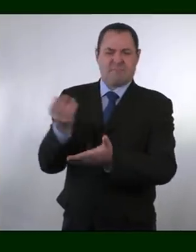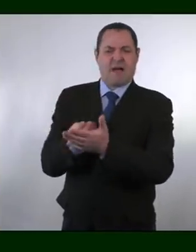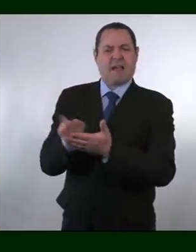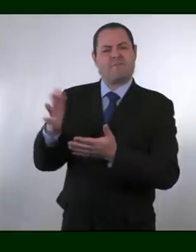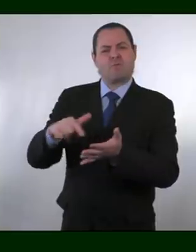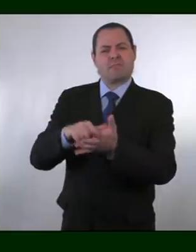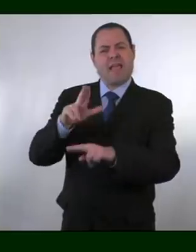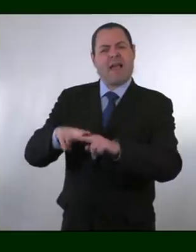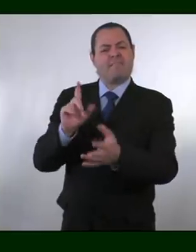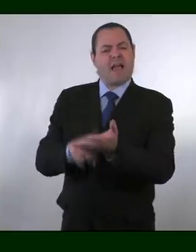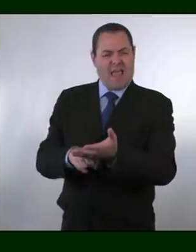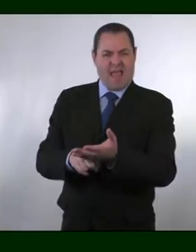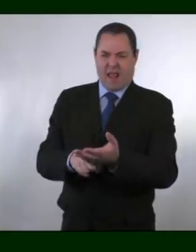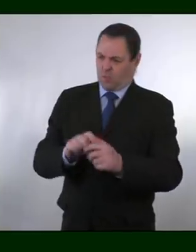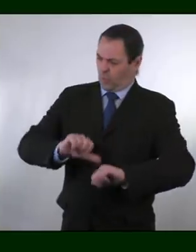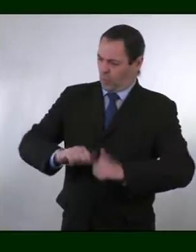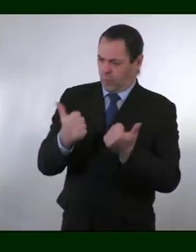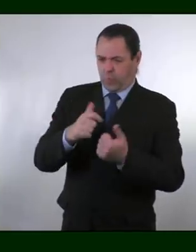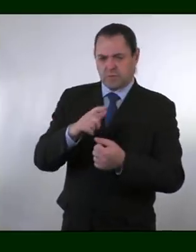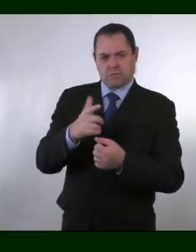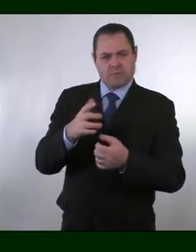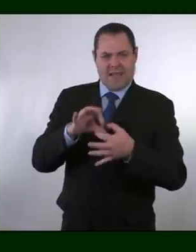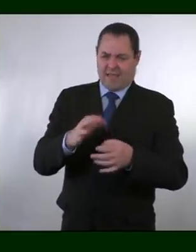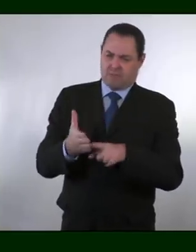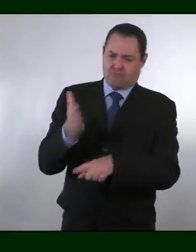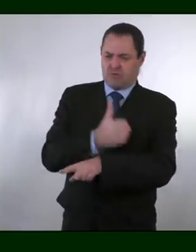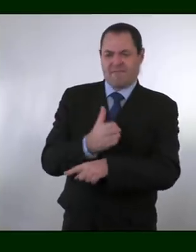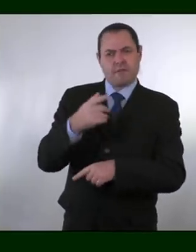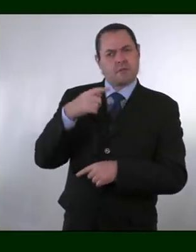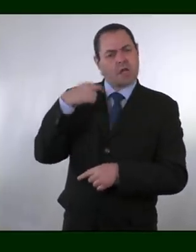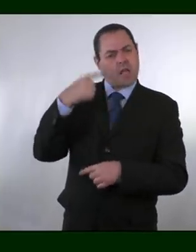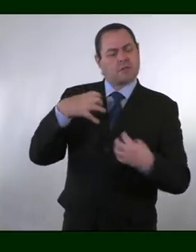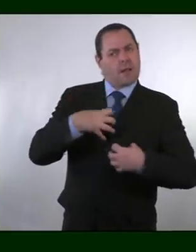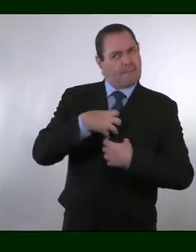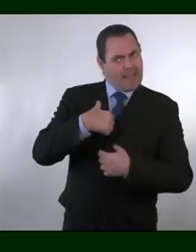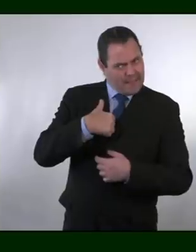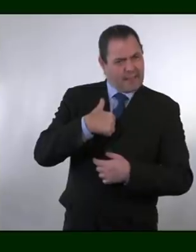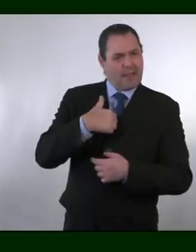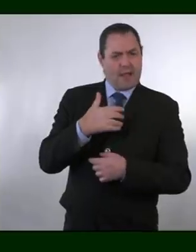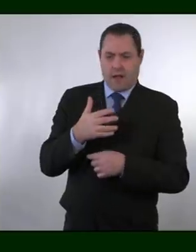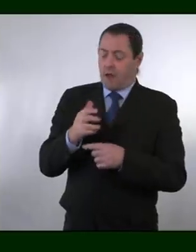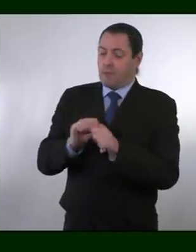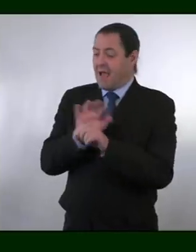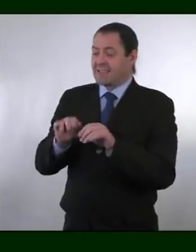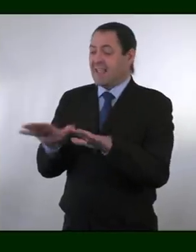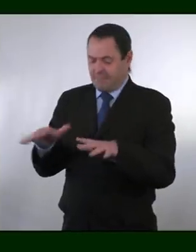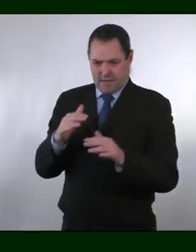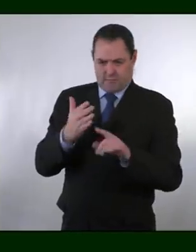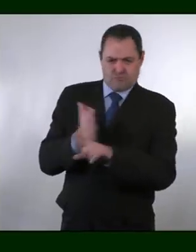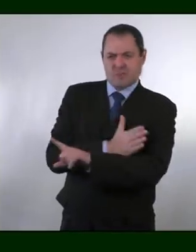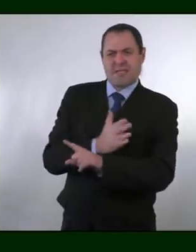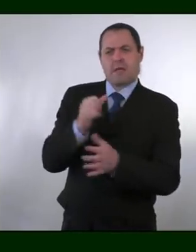good condition by the previous Mayor of London, even before the pandemic struck. I can assure my